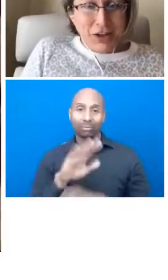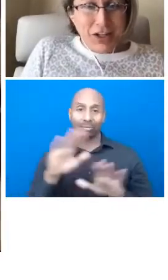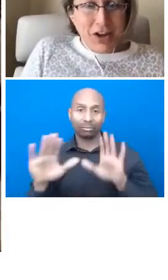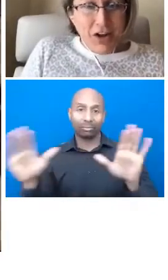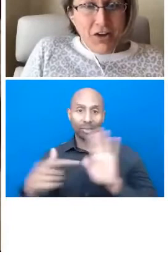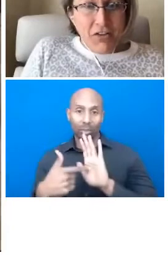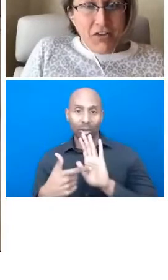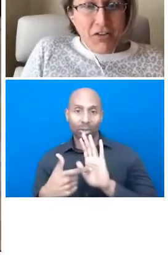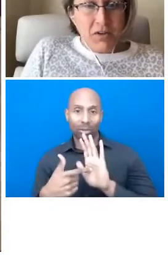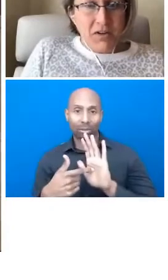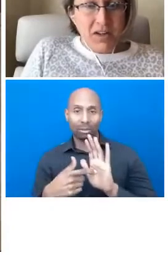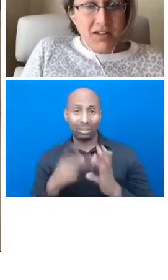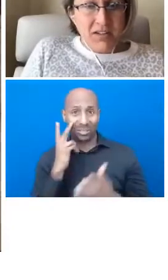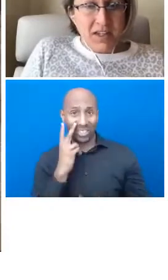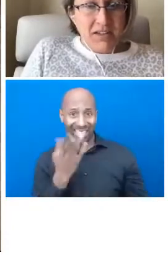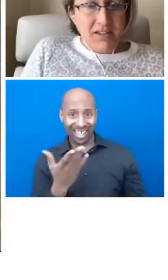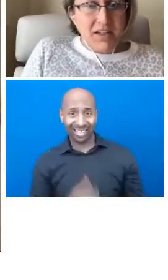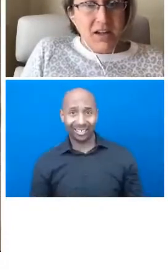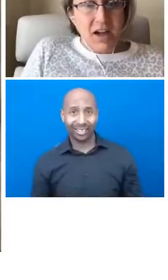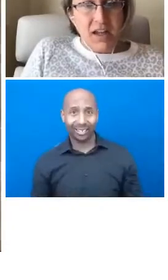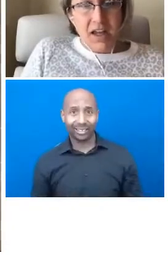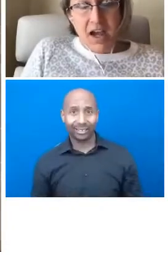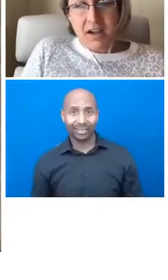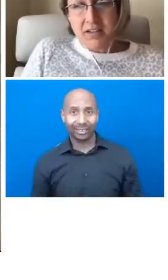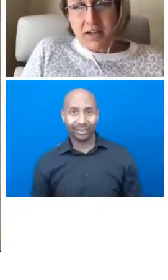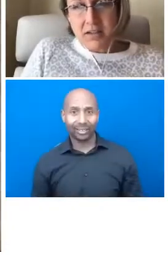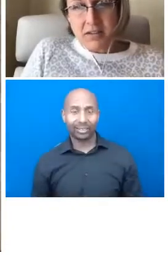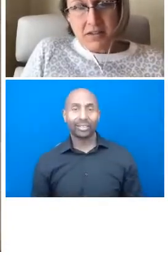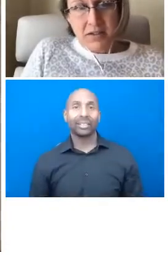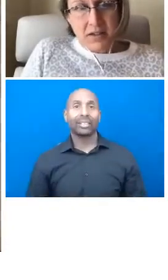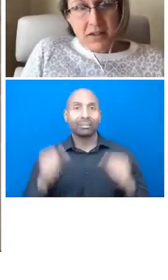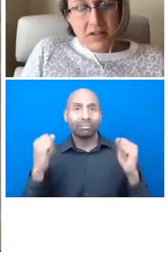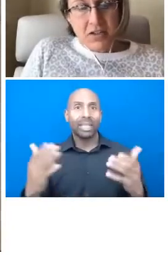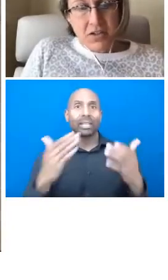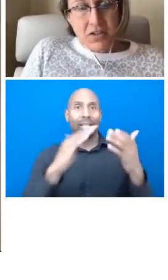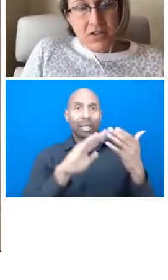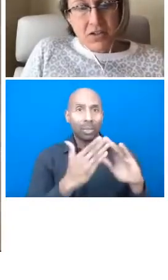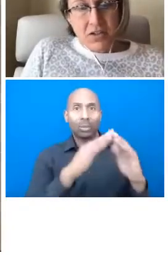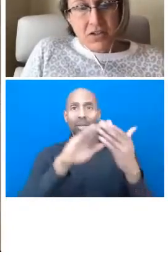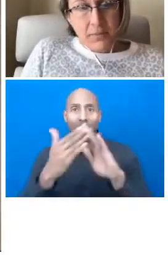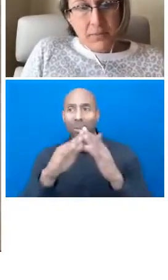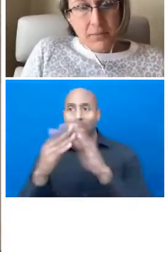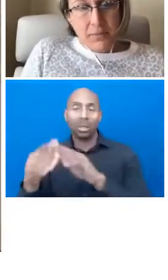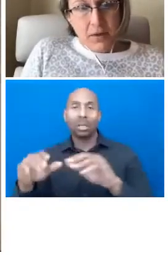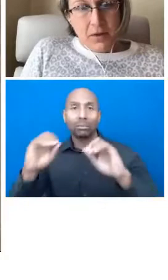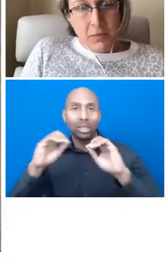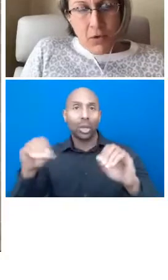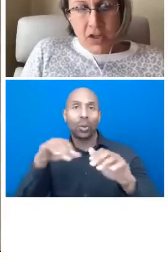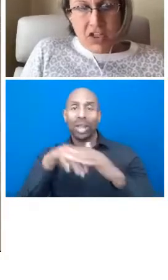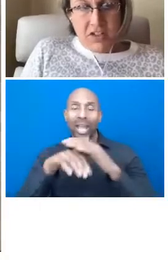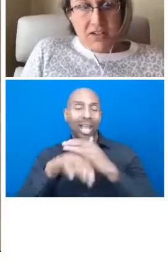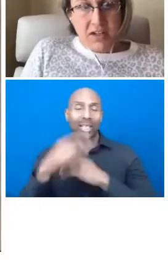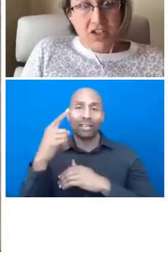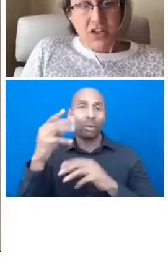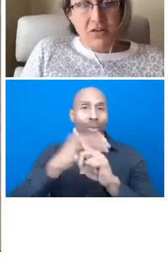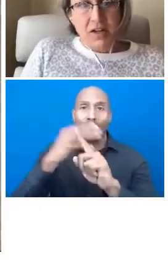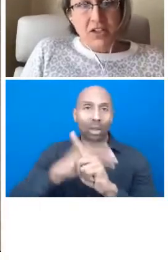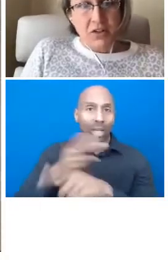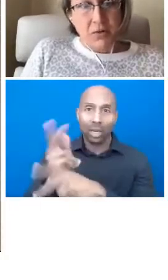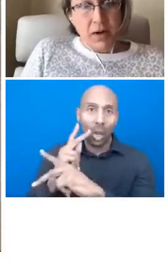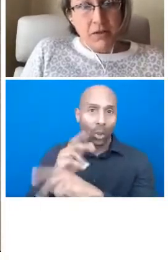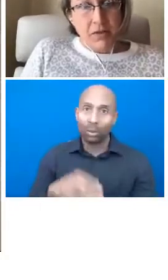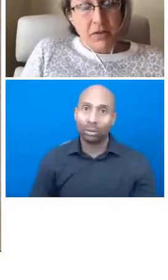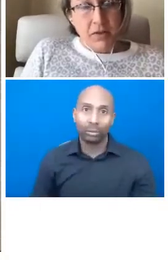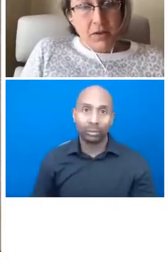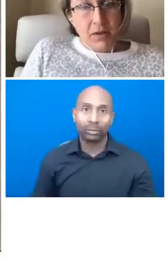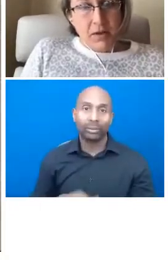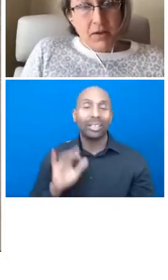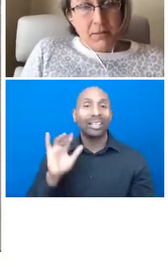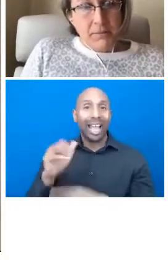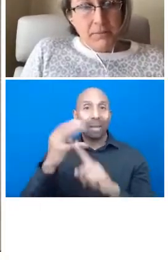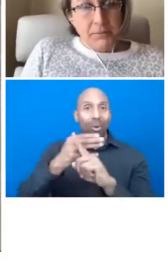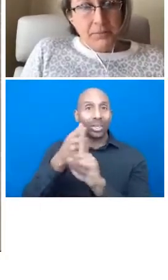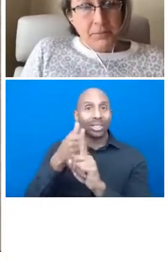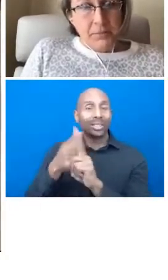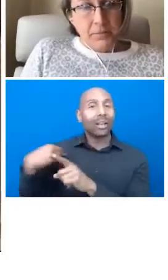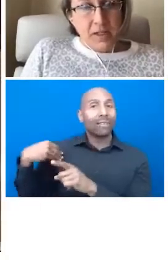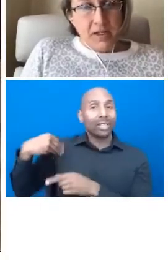Look at all those communities that did not get access to mortgages and generational wealth.